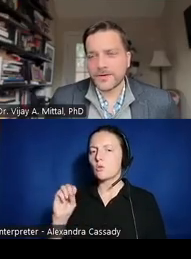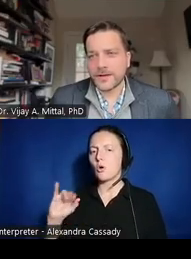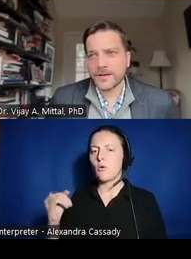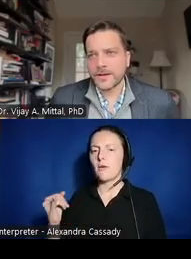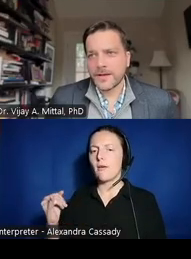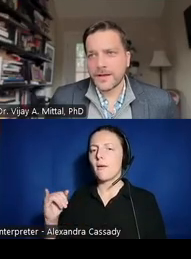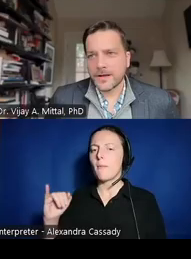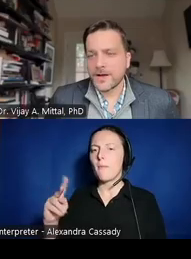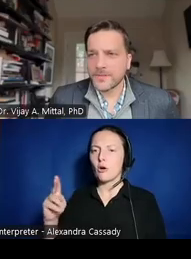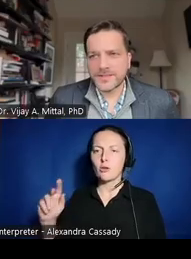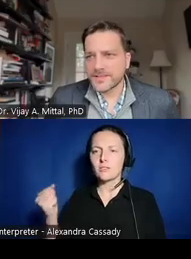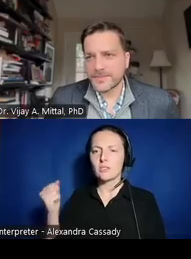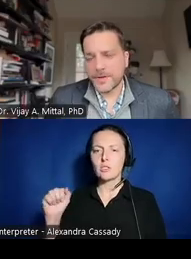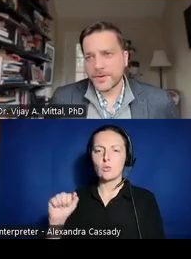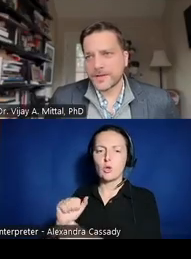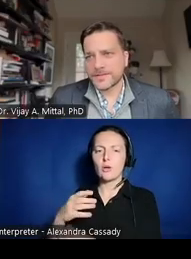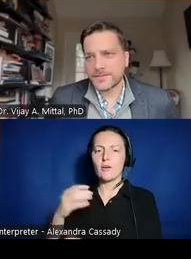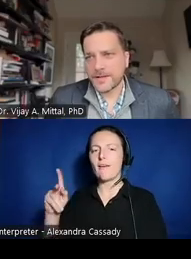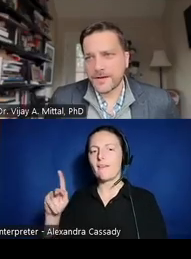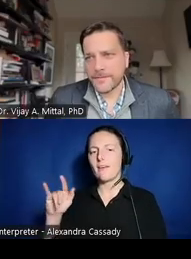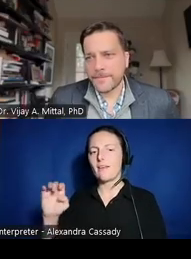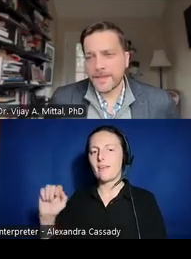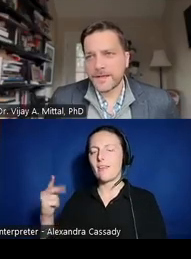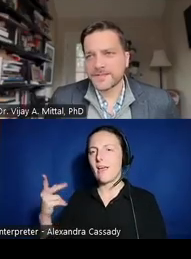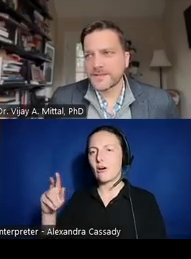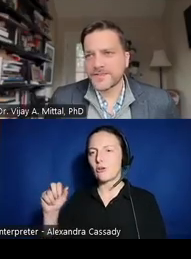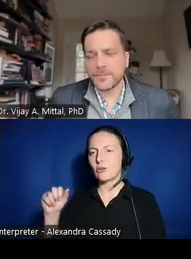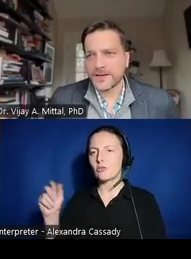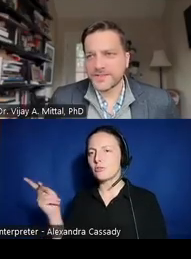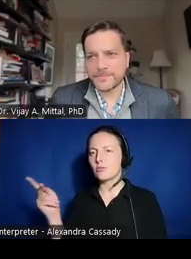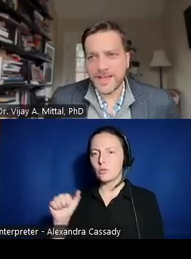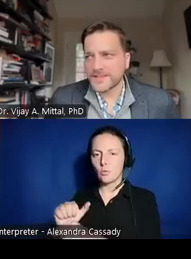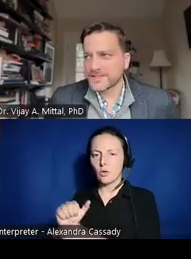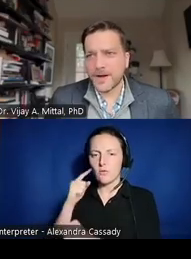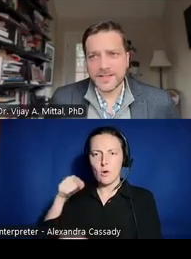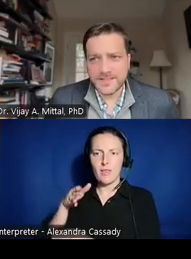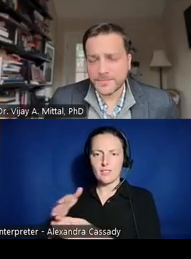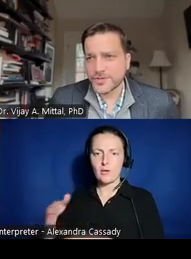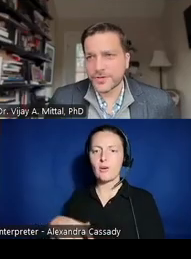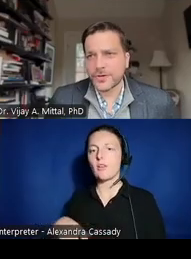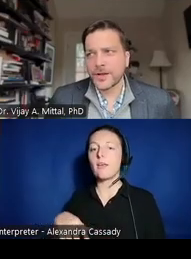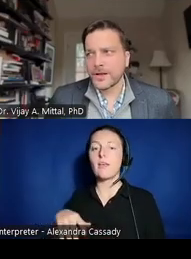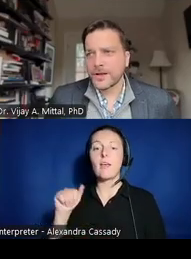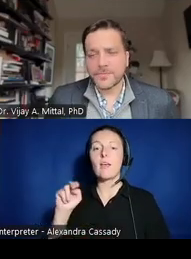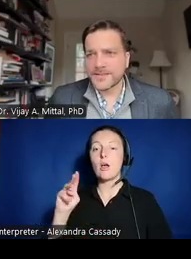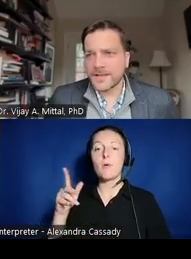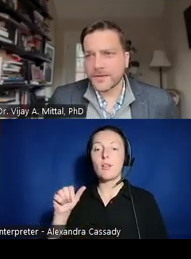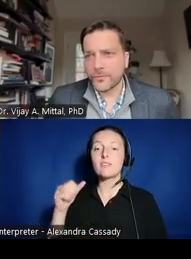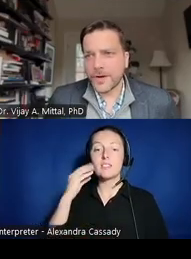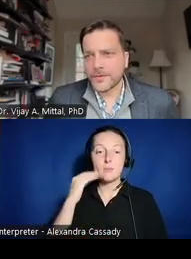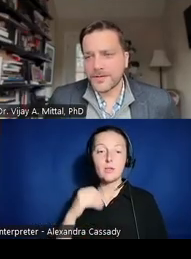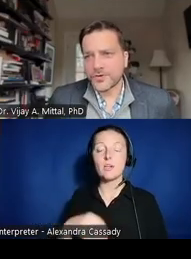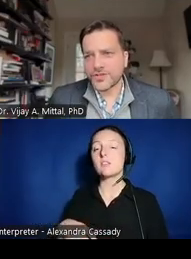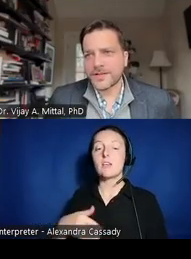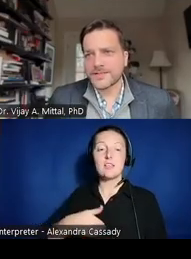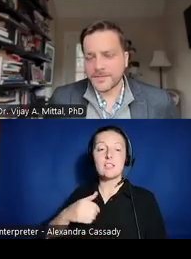area. Anomalous experience um sense of body space, body temperature, placing where the emotion is in